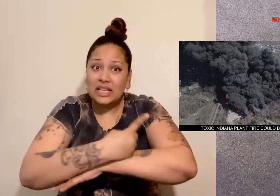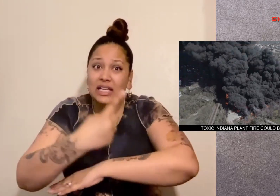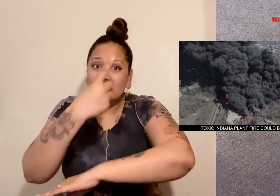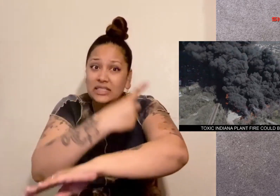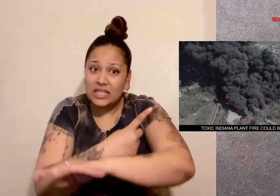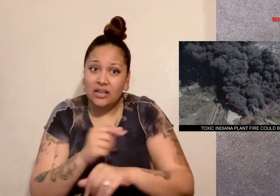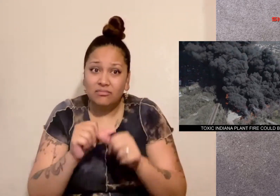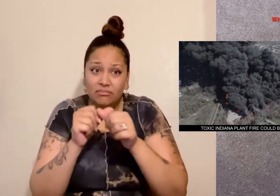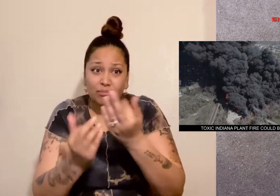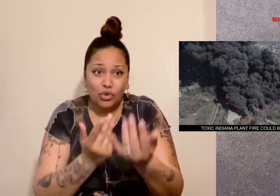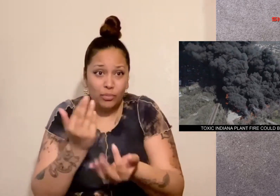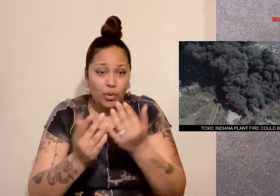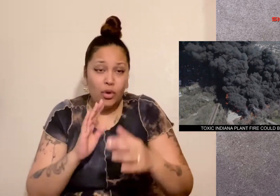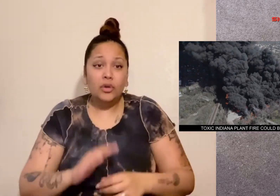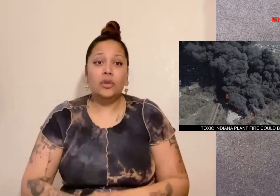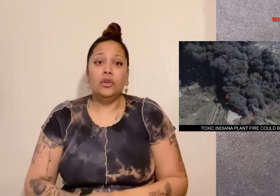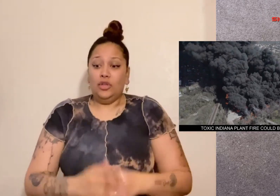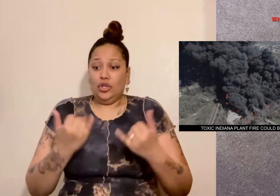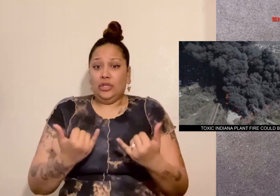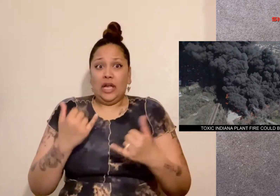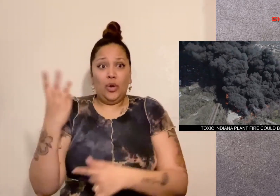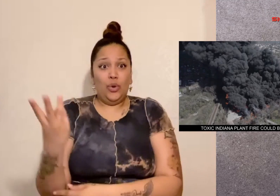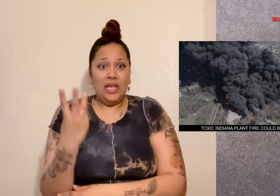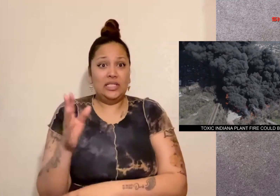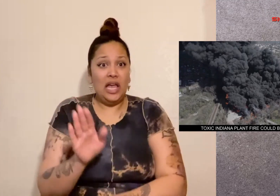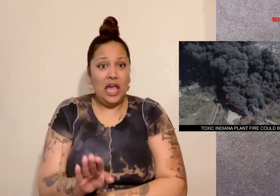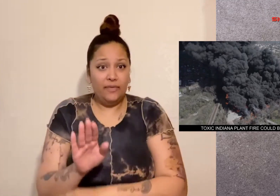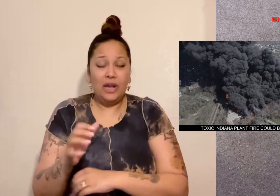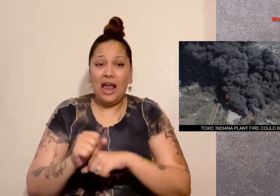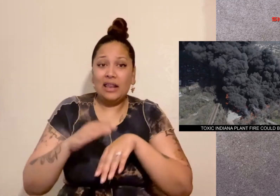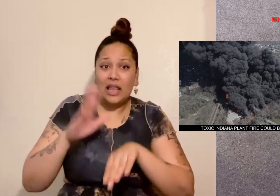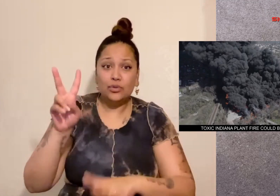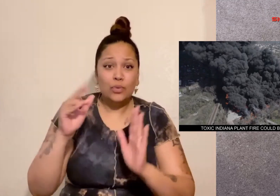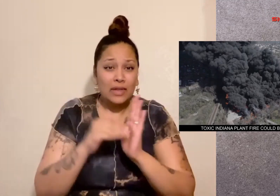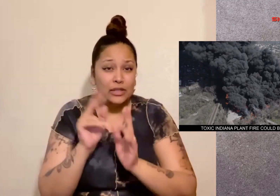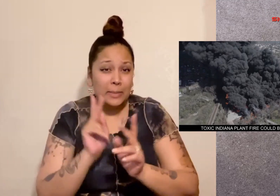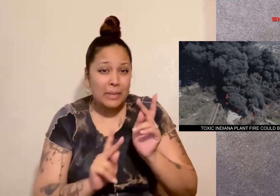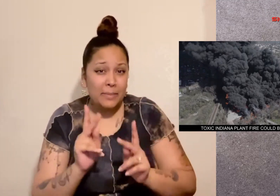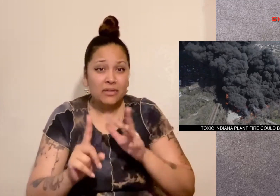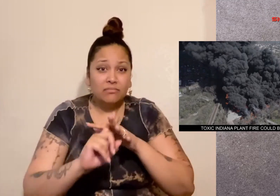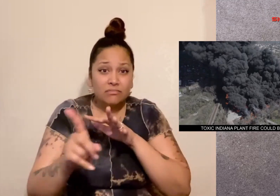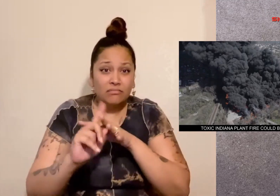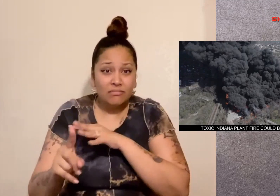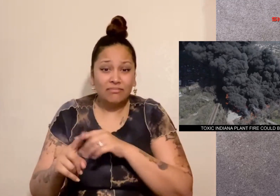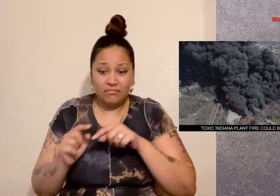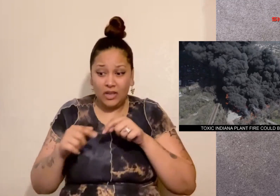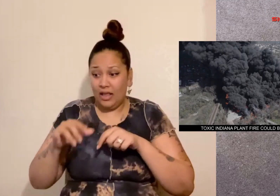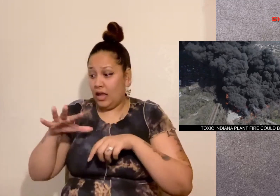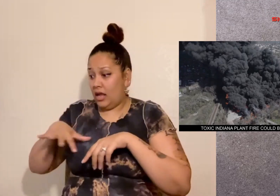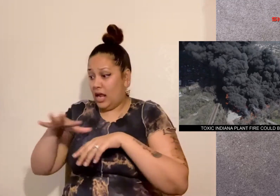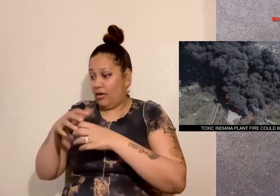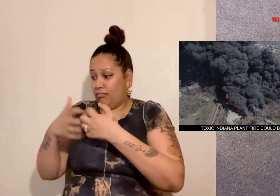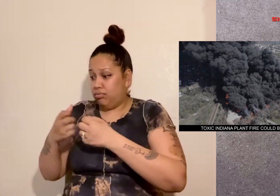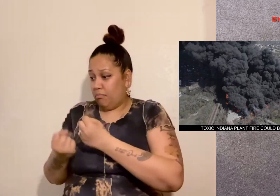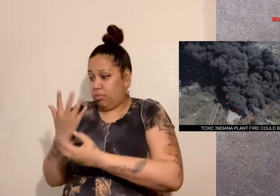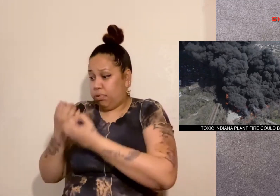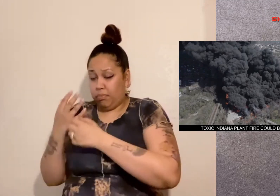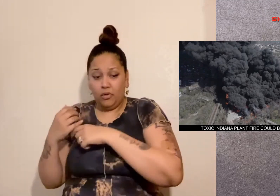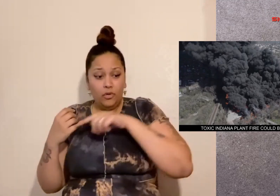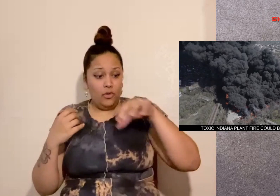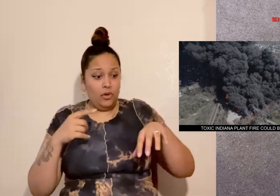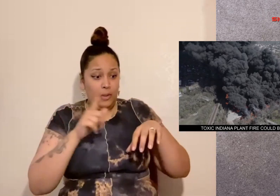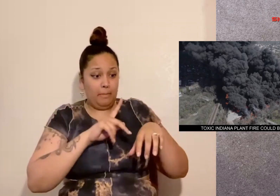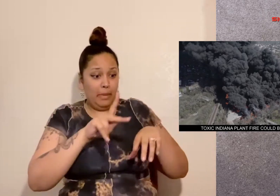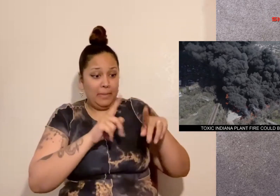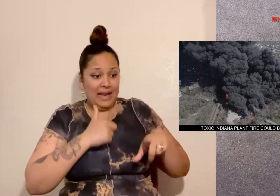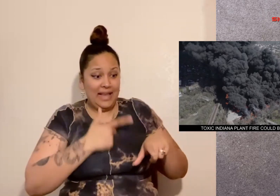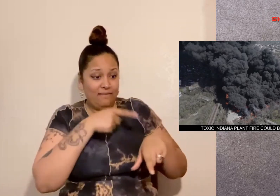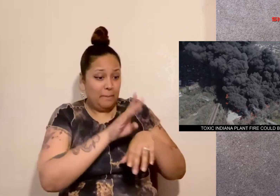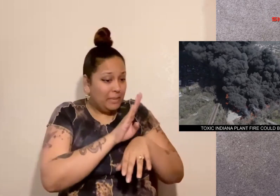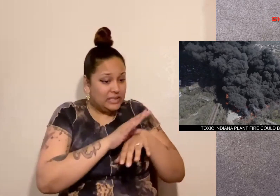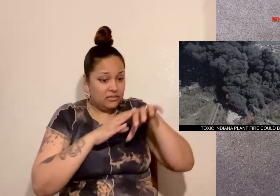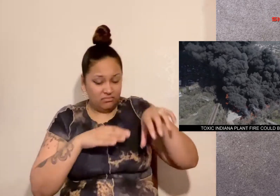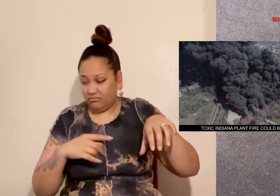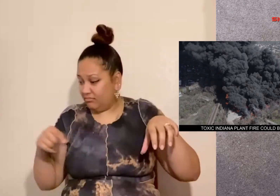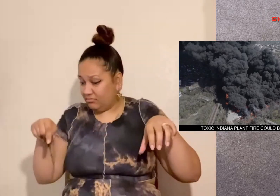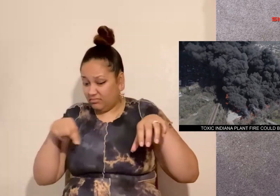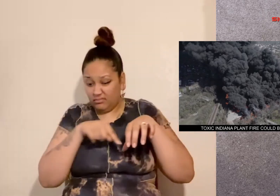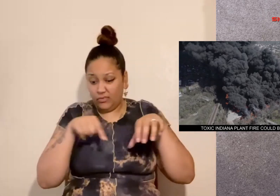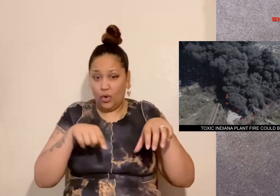for days as of Wednesday afternoon at least 2000 people have been evacuated in a 1/2 mile